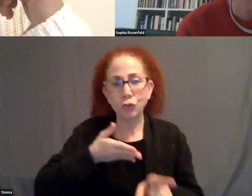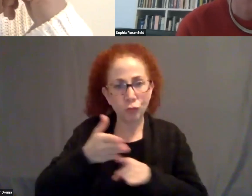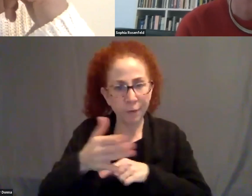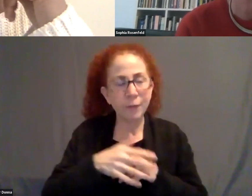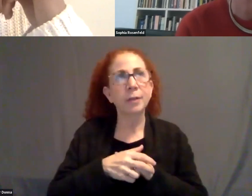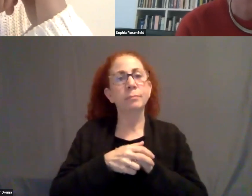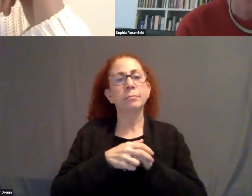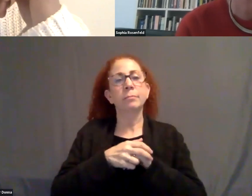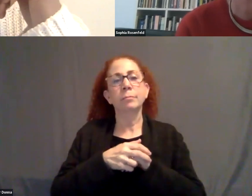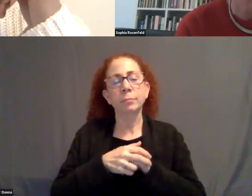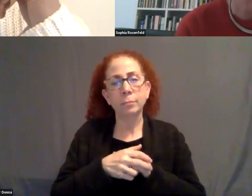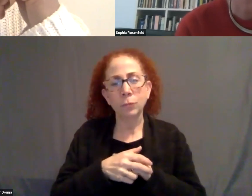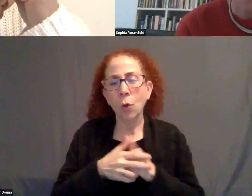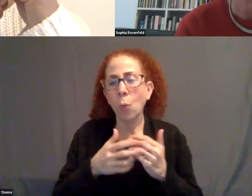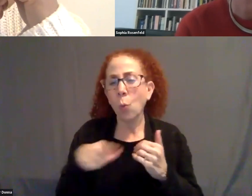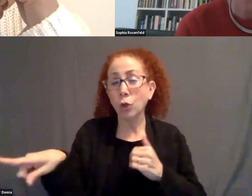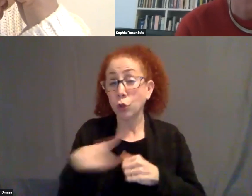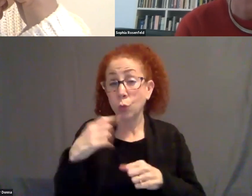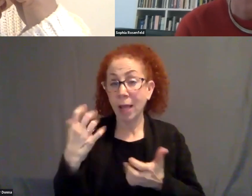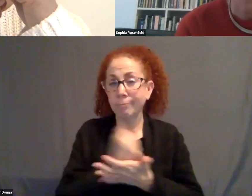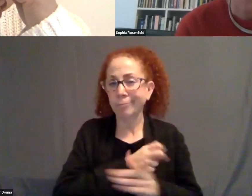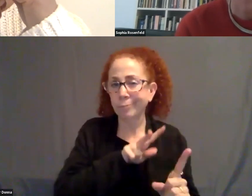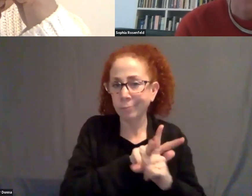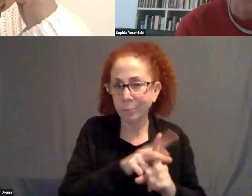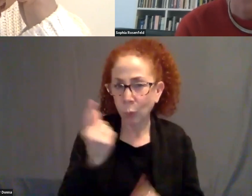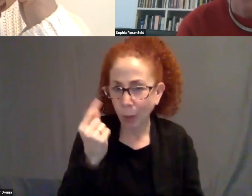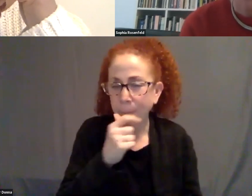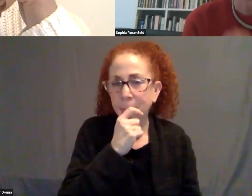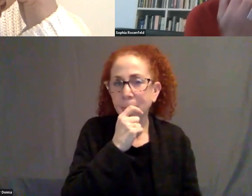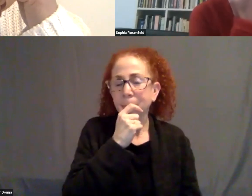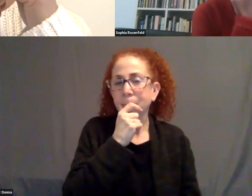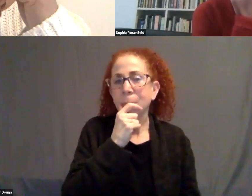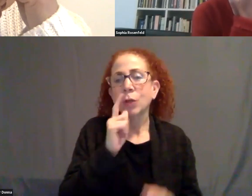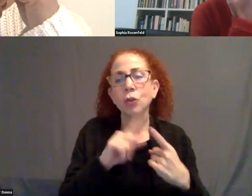take away from this in terms of using